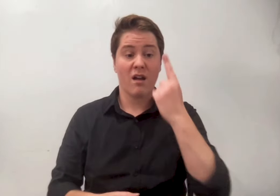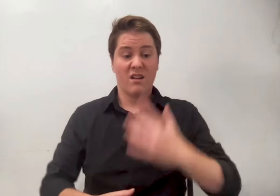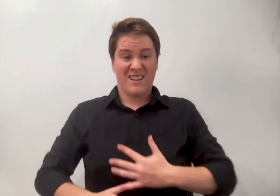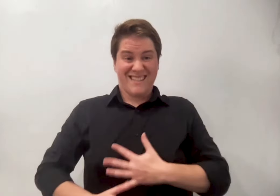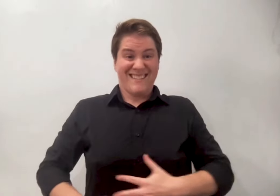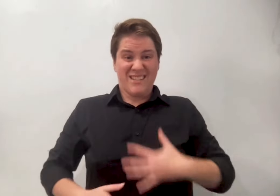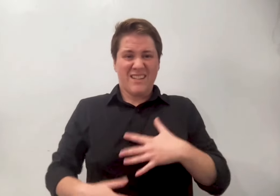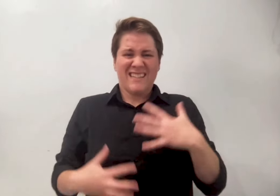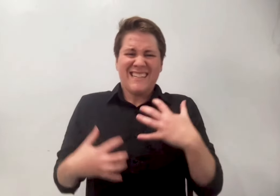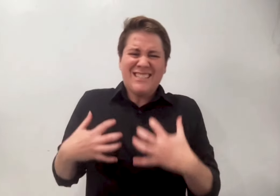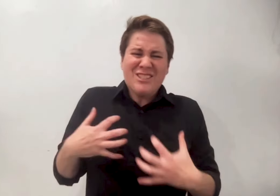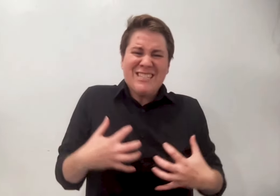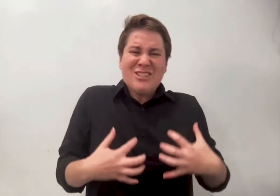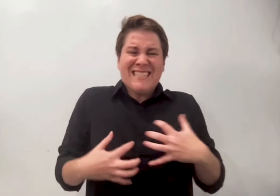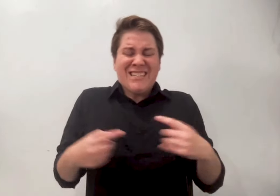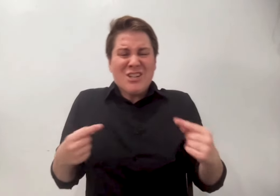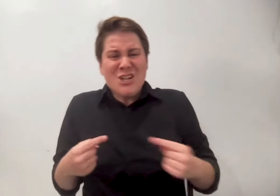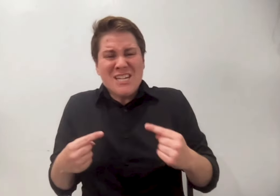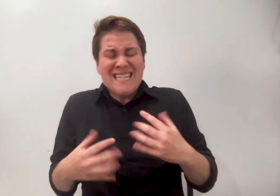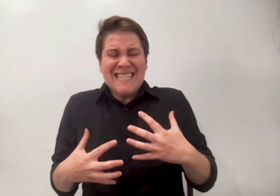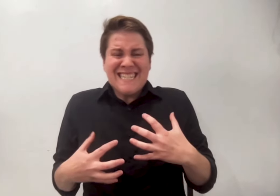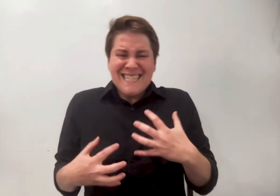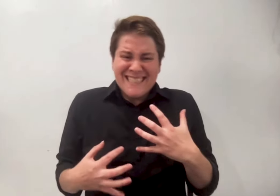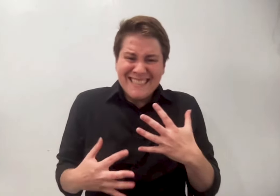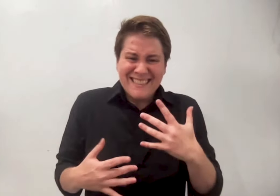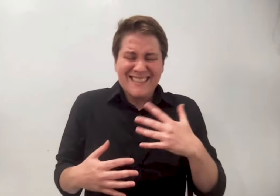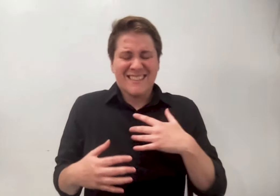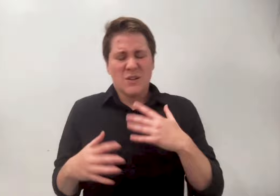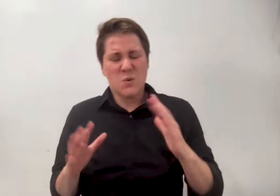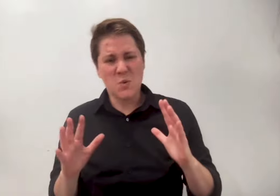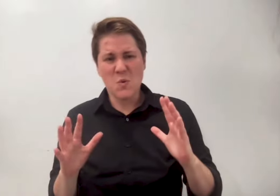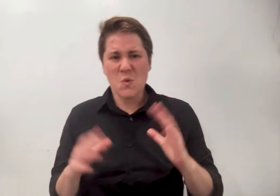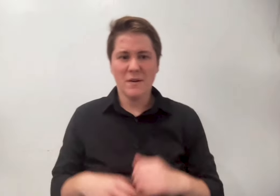The rashes and blisters on the front of my body was itchy and painful and I had to be careful.